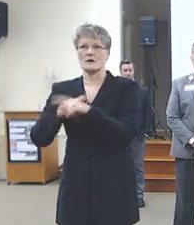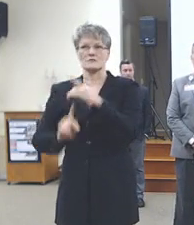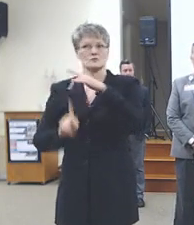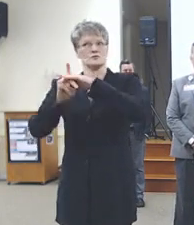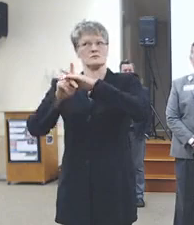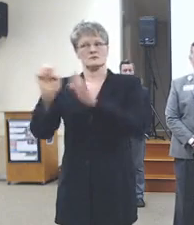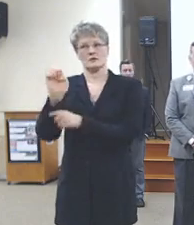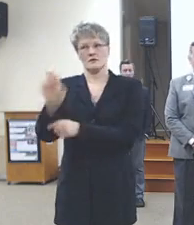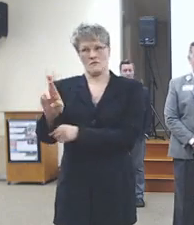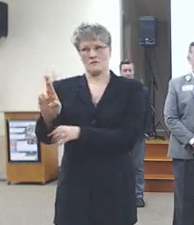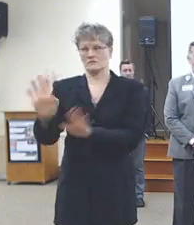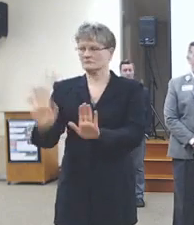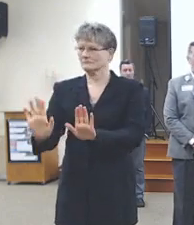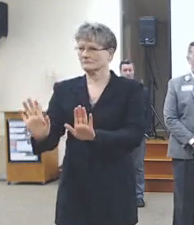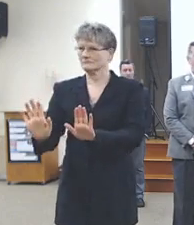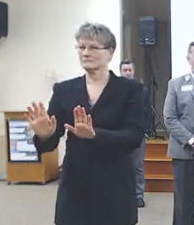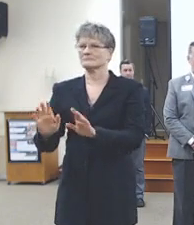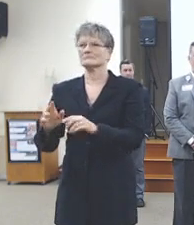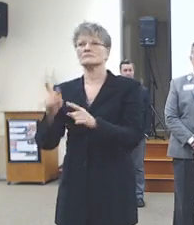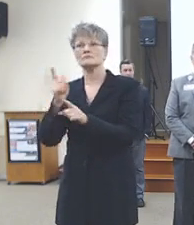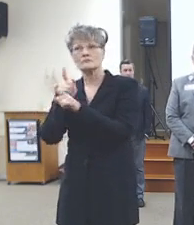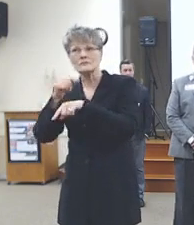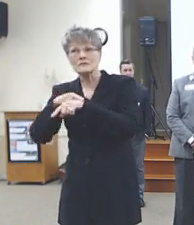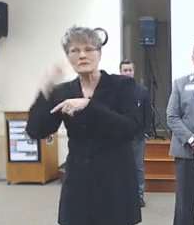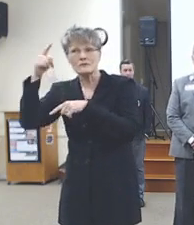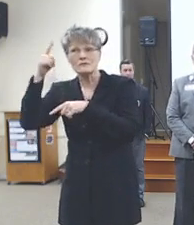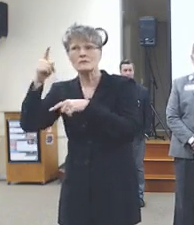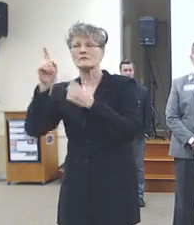That's a time to contact your your health care provider, talk to them over